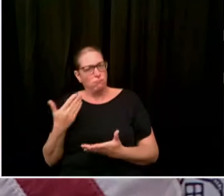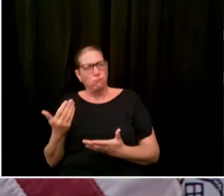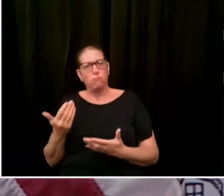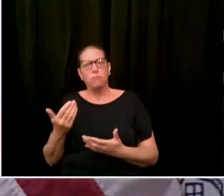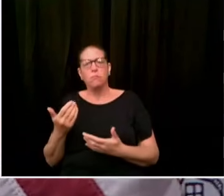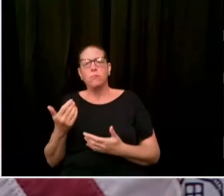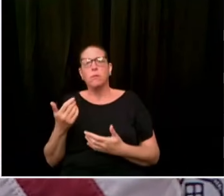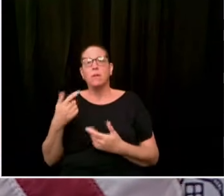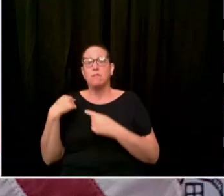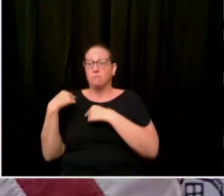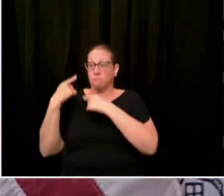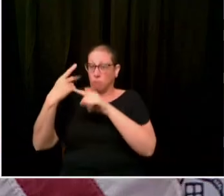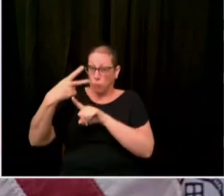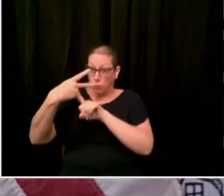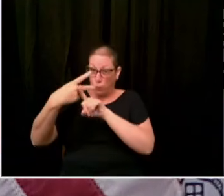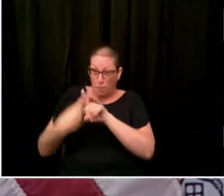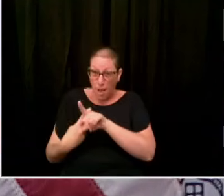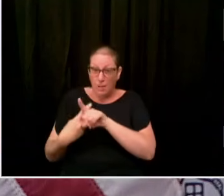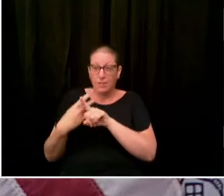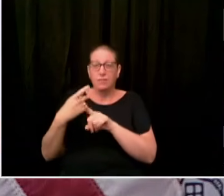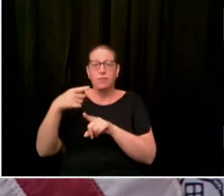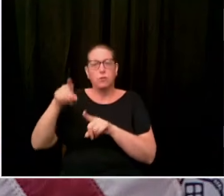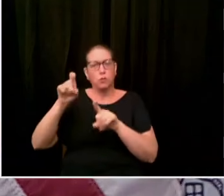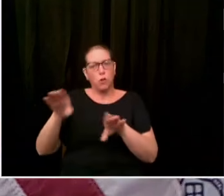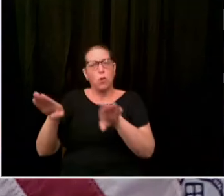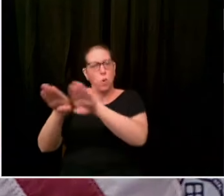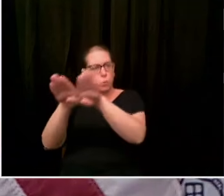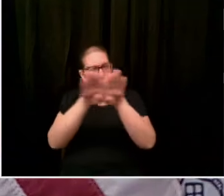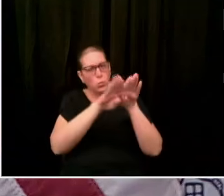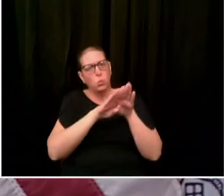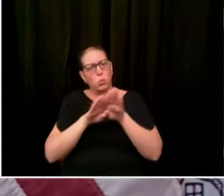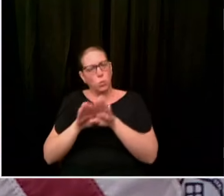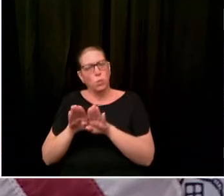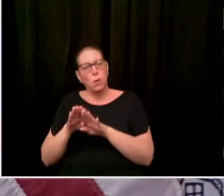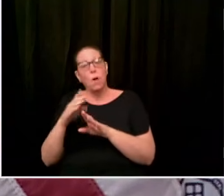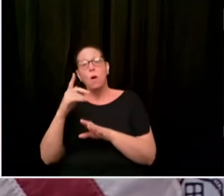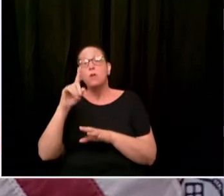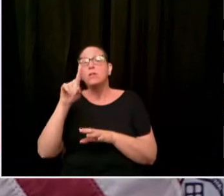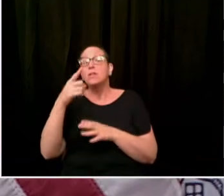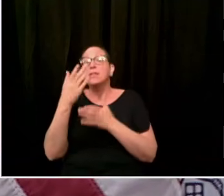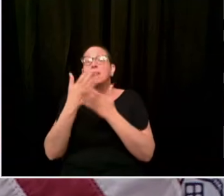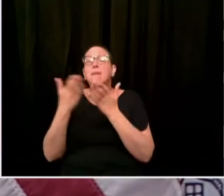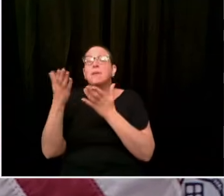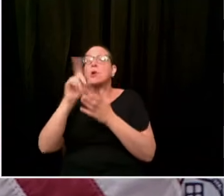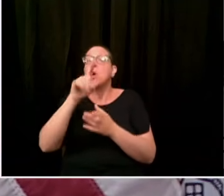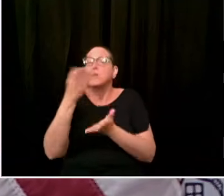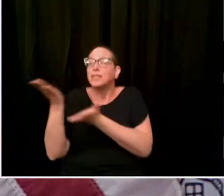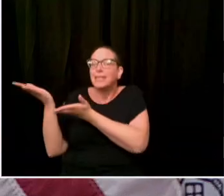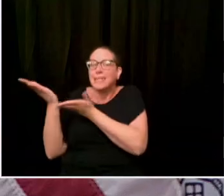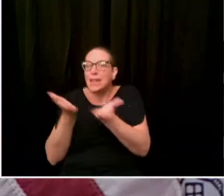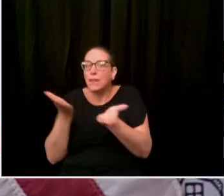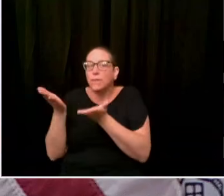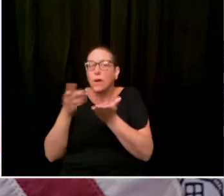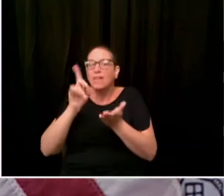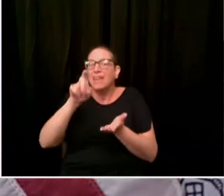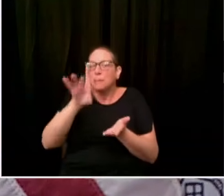WE'VE KEPT TO THAT EVER SINCE. OVERWHELMINGLY WE'VE SEEN A LOT